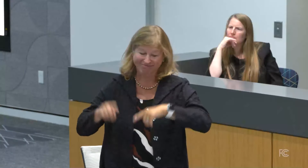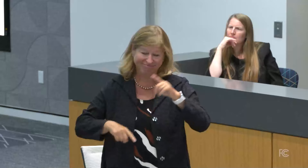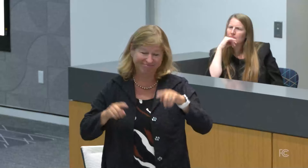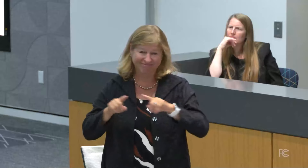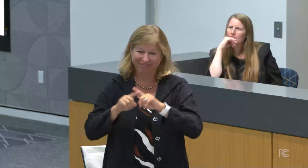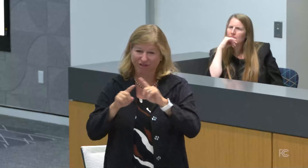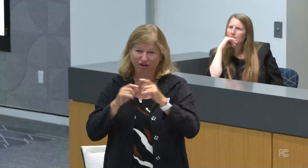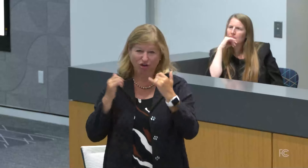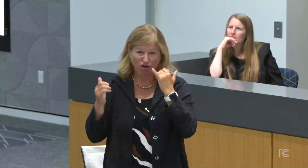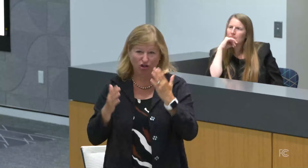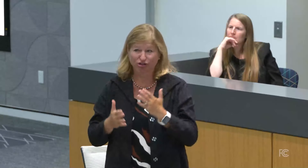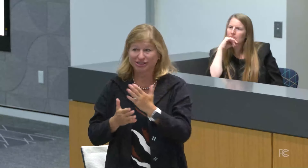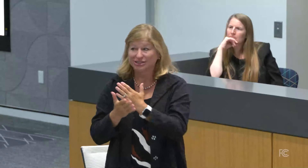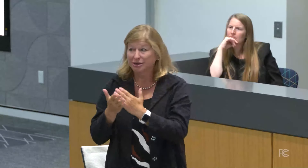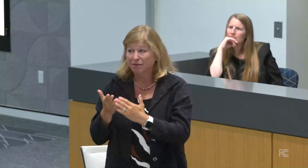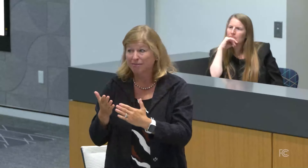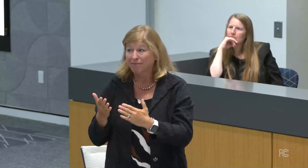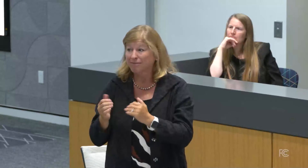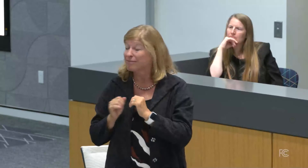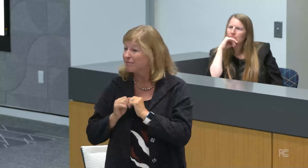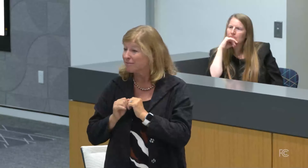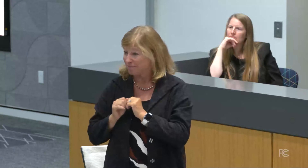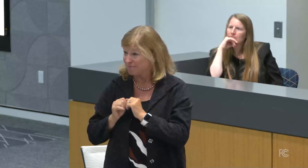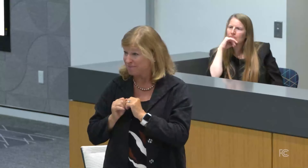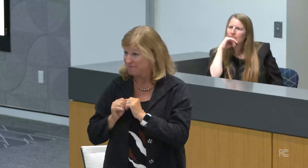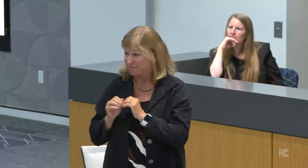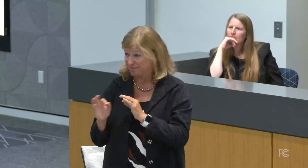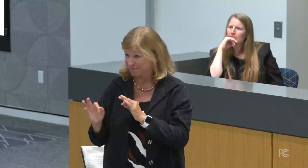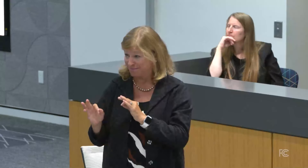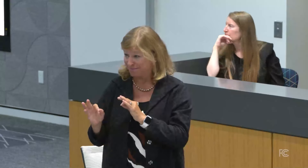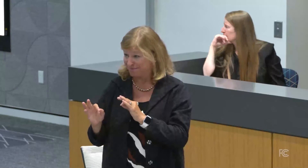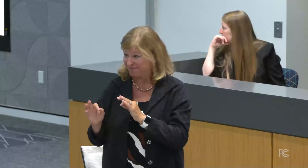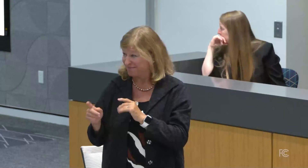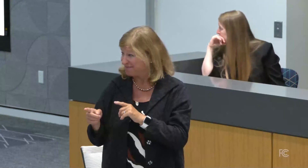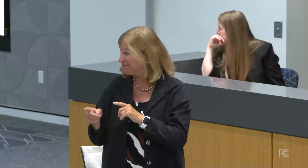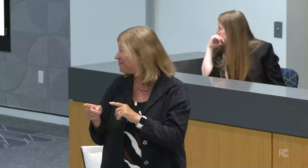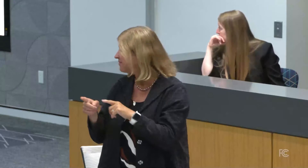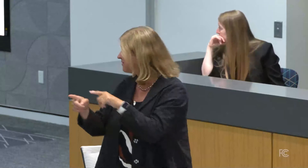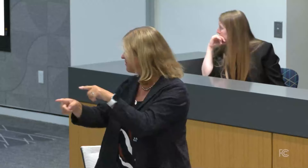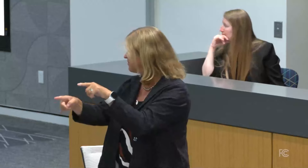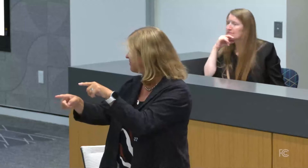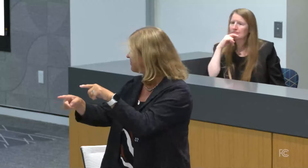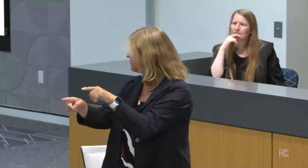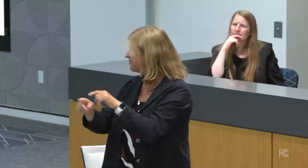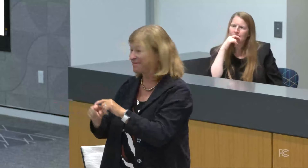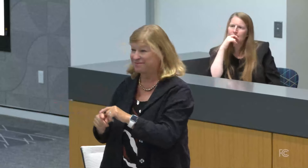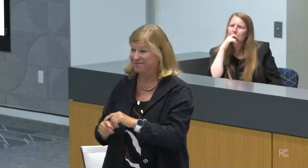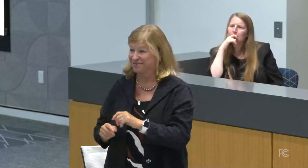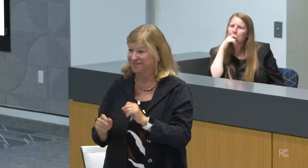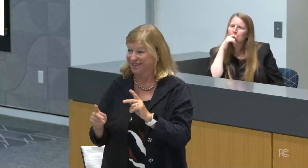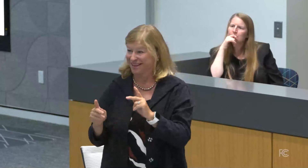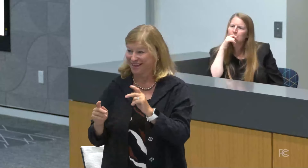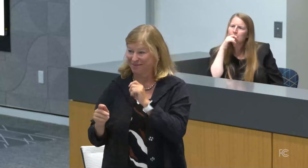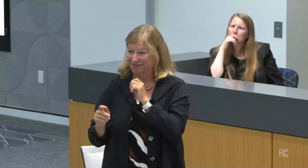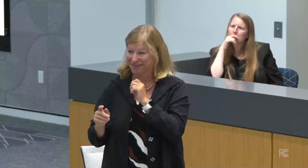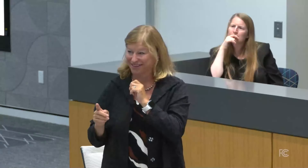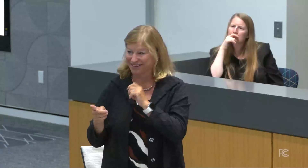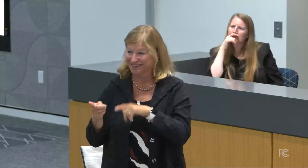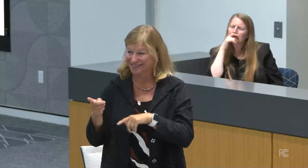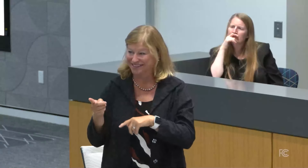SO THANK YOU. IT'S A VERY IMPORTANT QUESTION TO ASK.